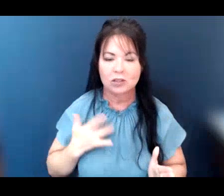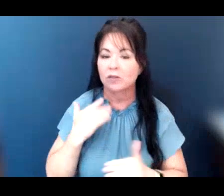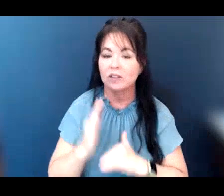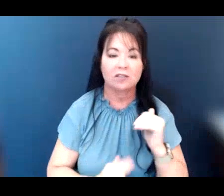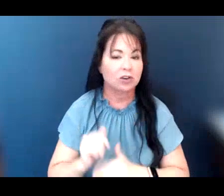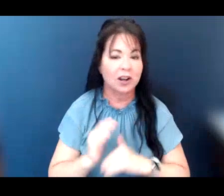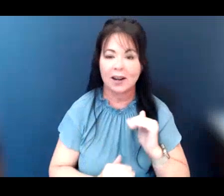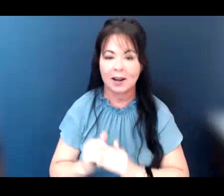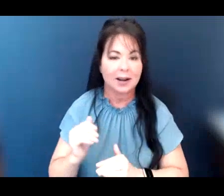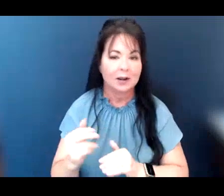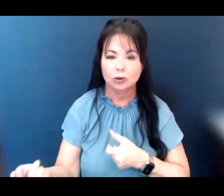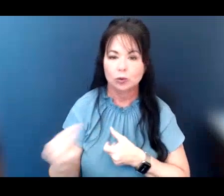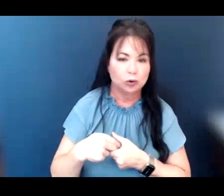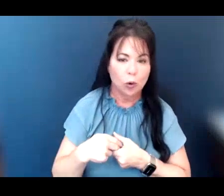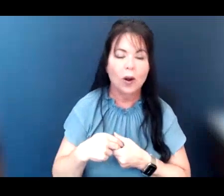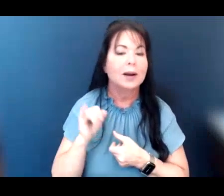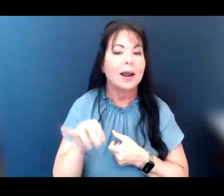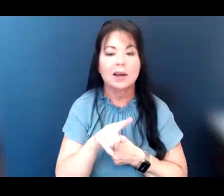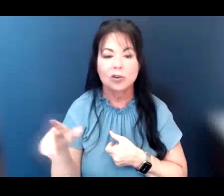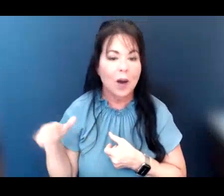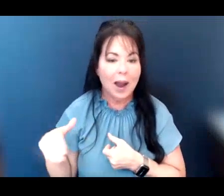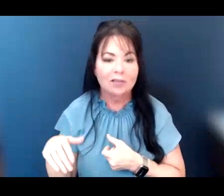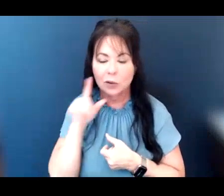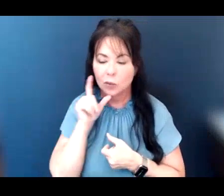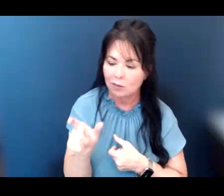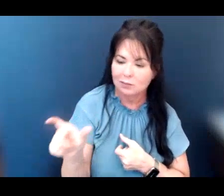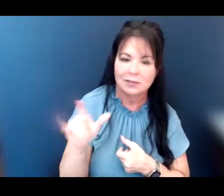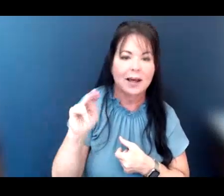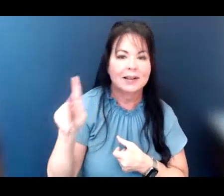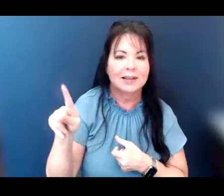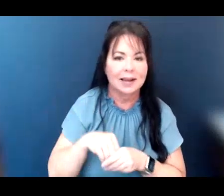add a link to our community of practice in the chat. But thank you to everyone.